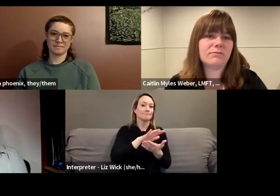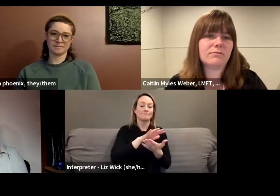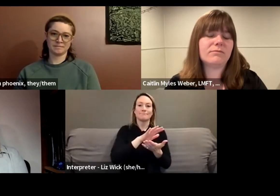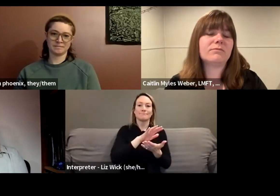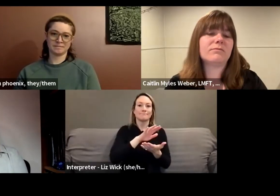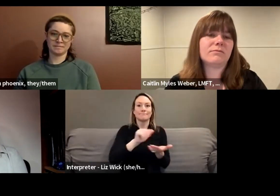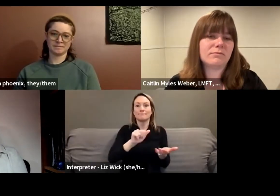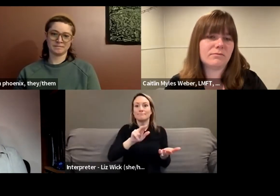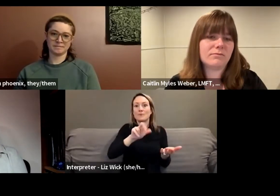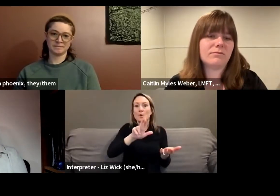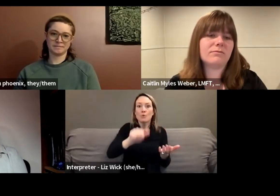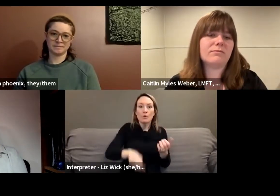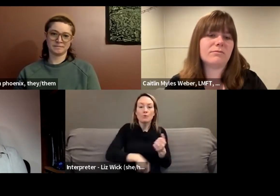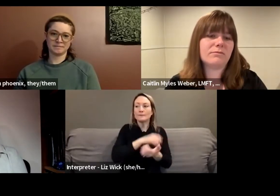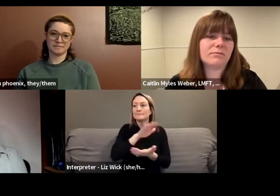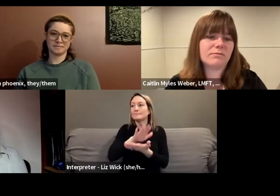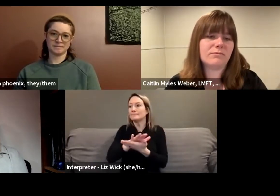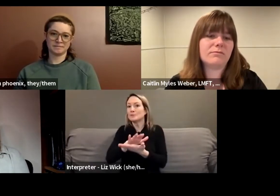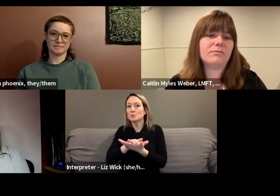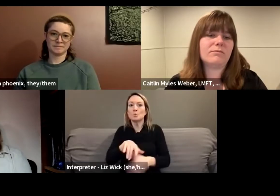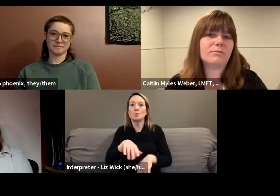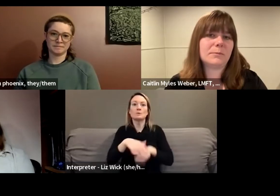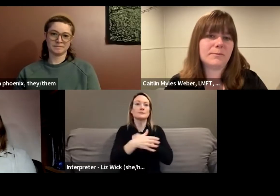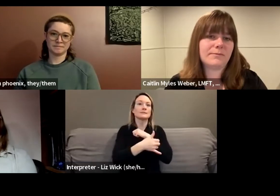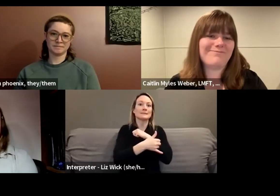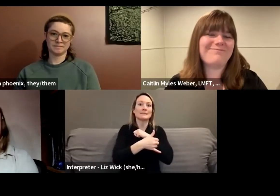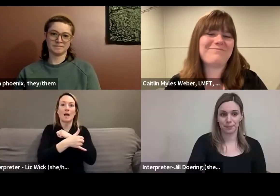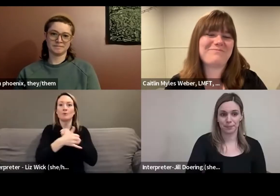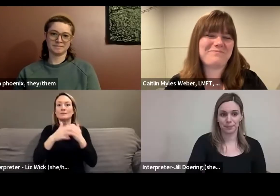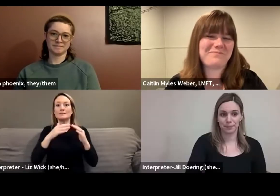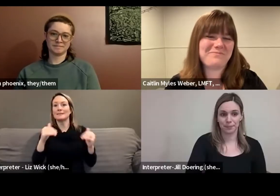so I'm getting pretty good at it.